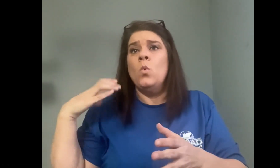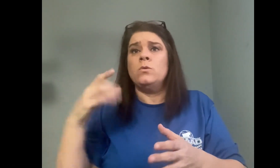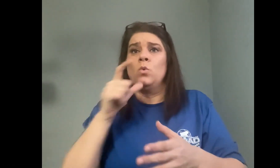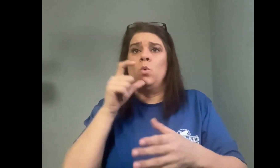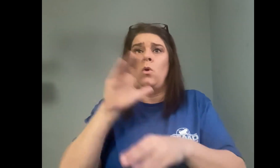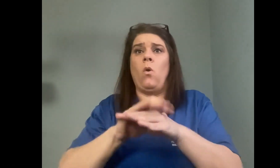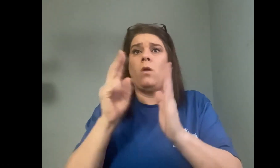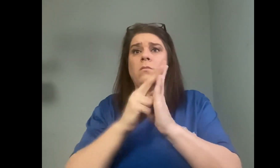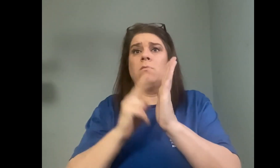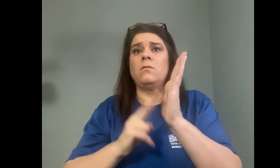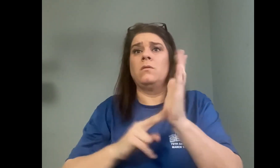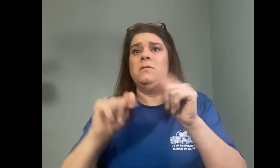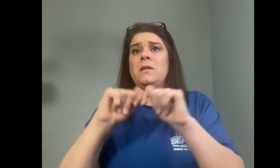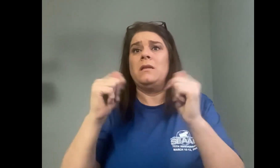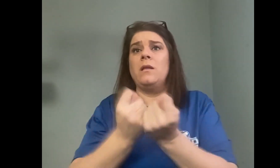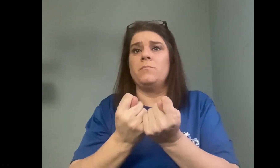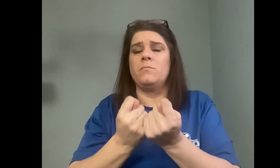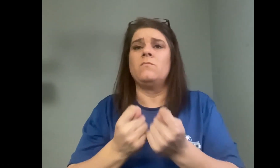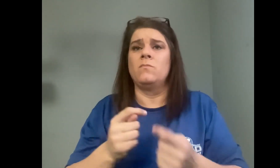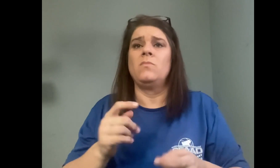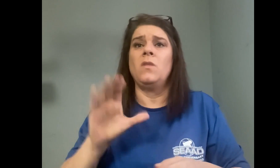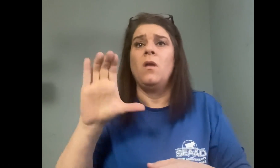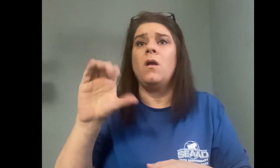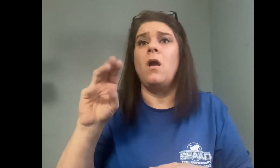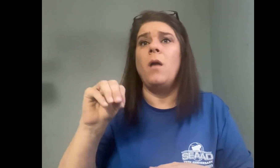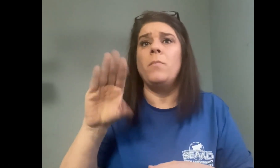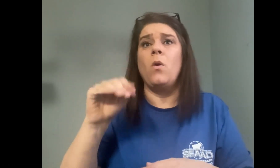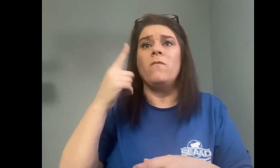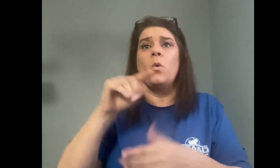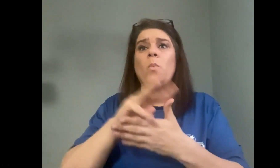For coaches who have their teams already registered the combo deal for the weekend.